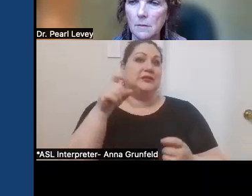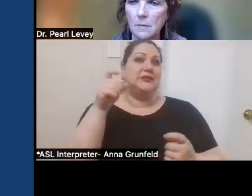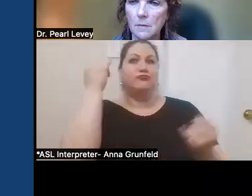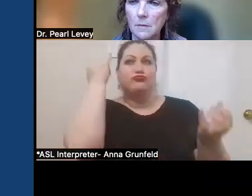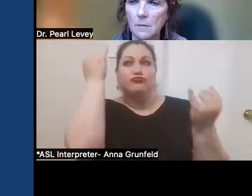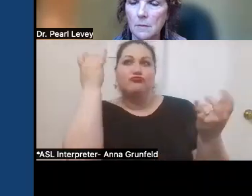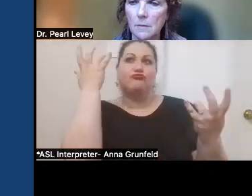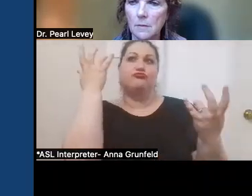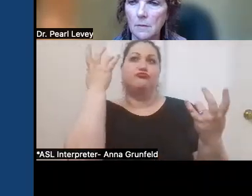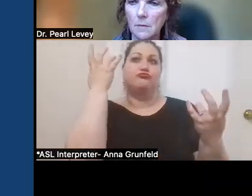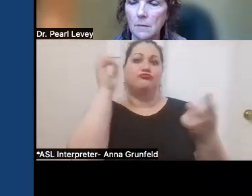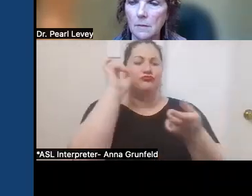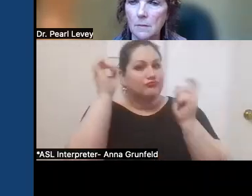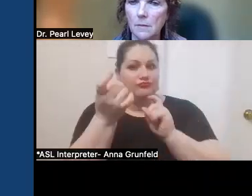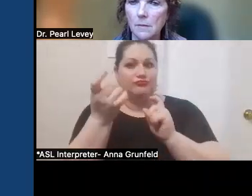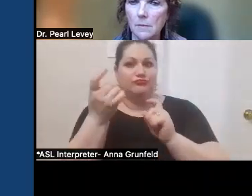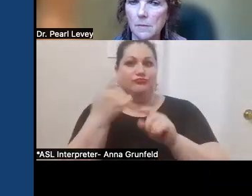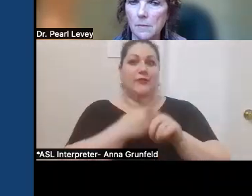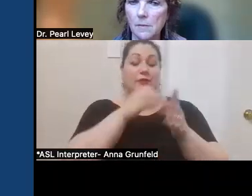from the program, from the faculty perspective.